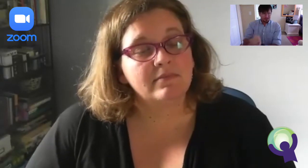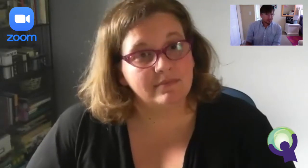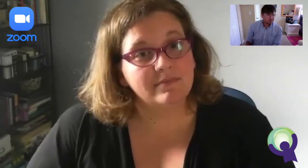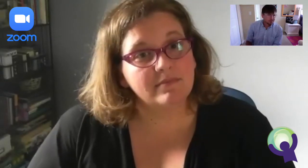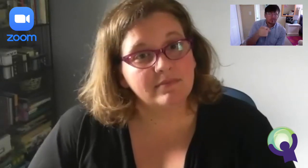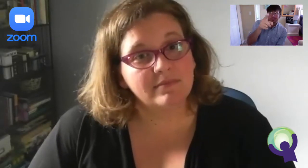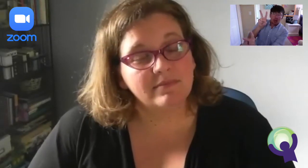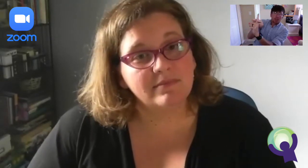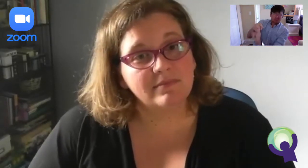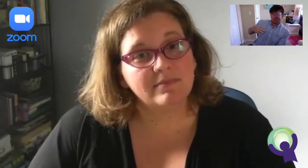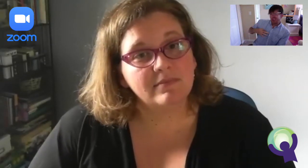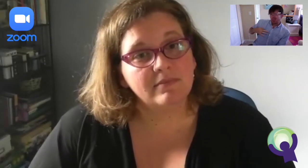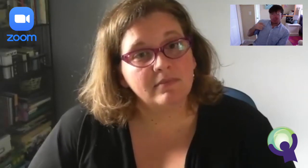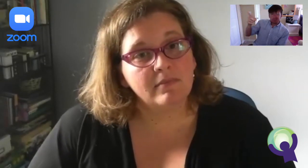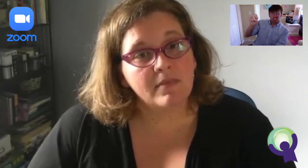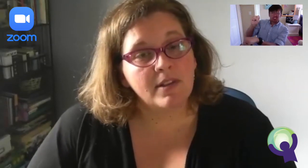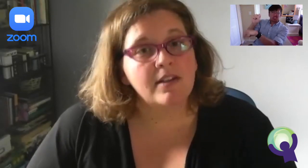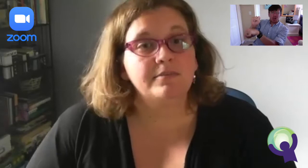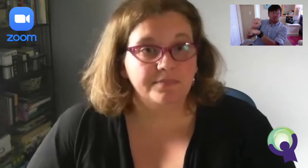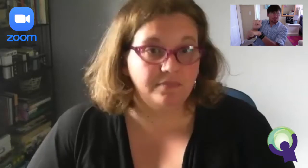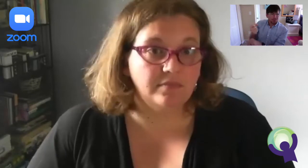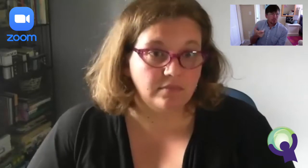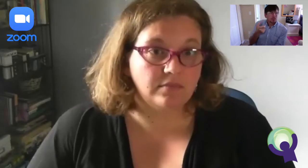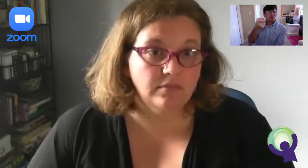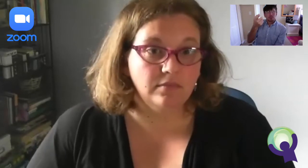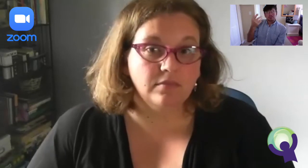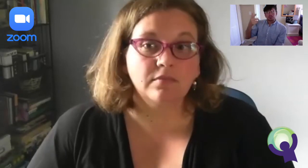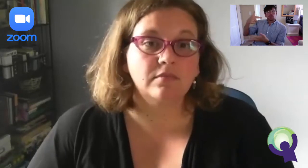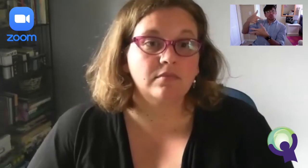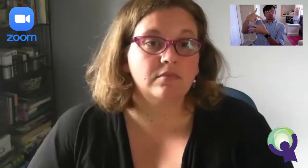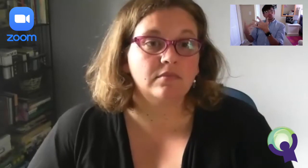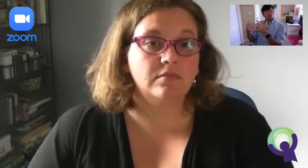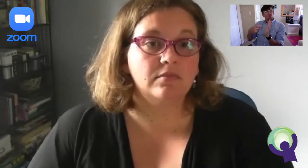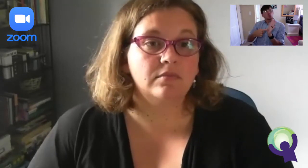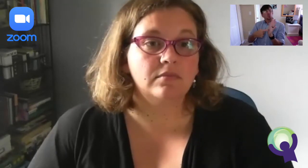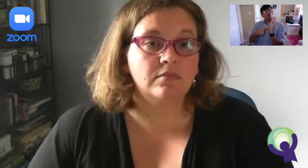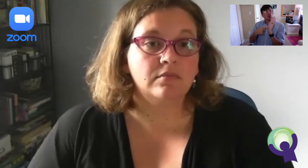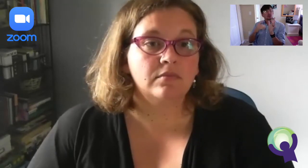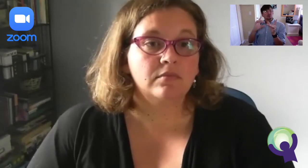so related to your work you had to apply for your job and